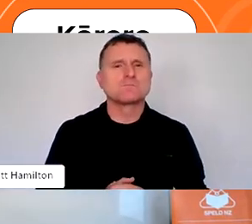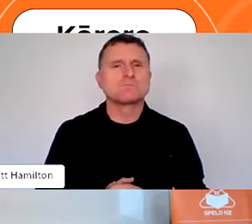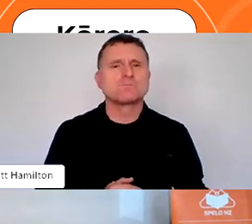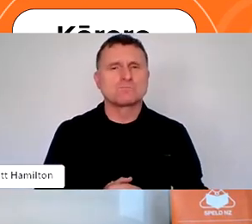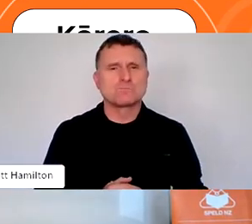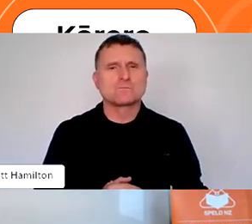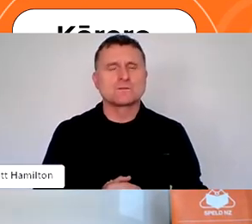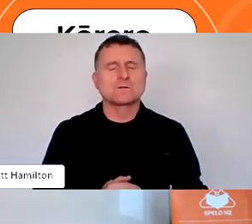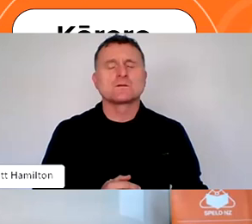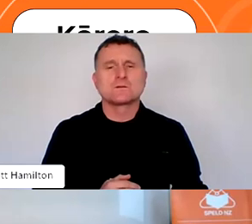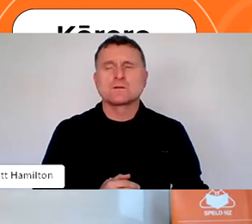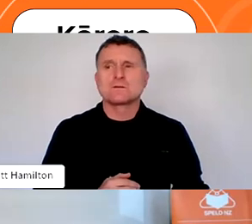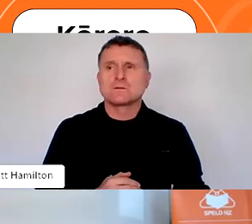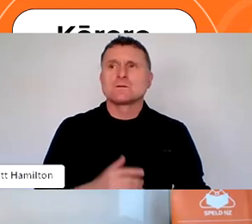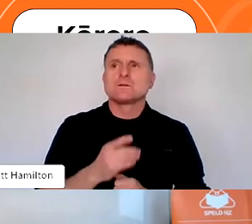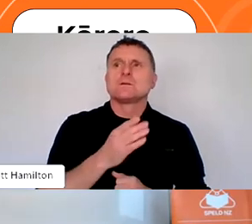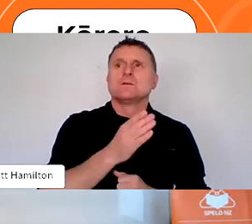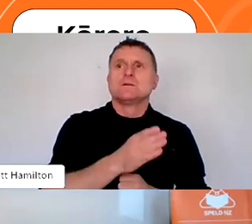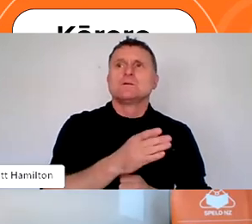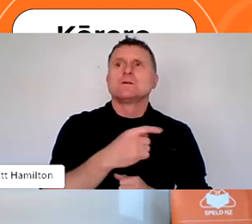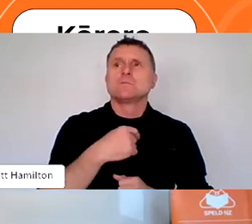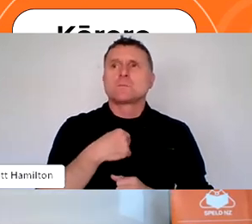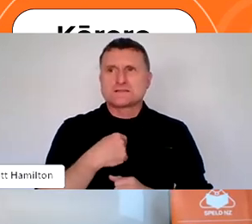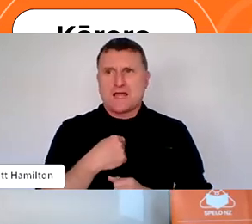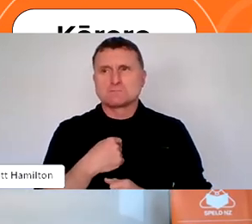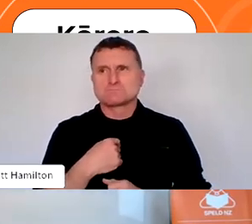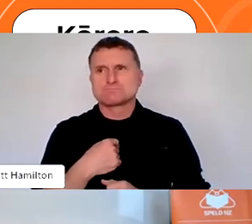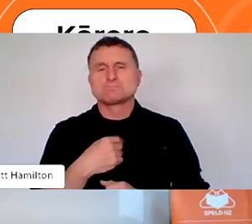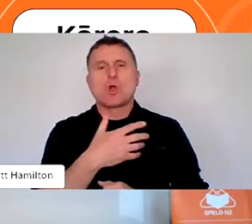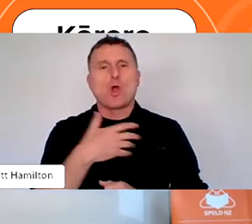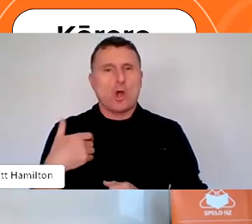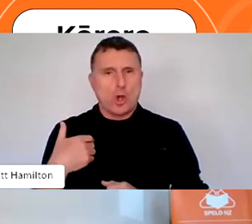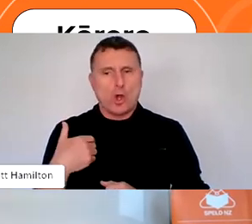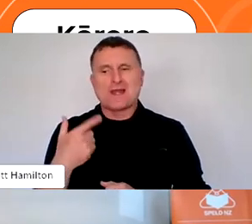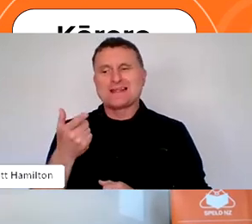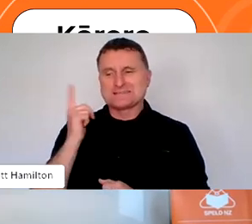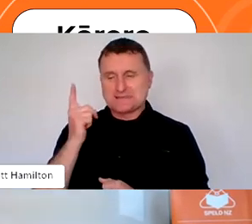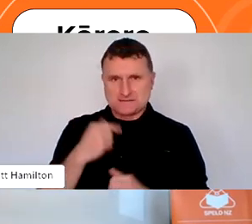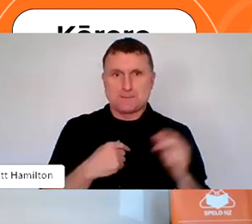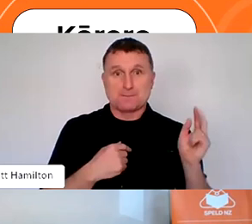early intervention teacher point of view, often if you've got a good relationship with the early childhood centres that you work